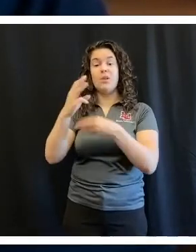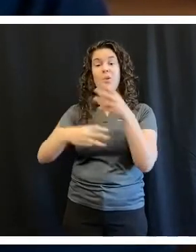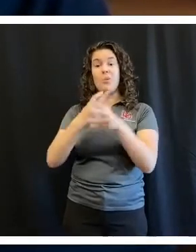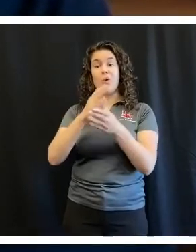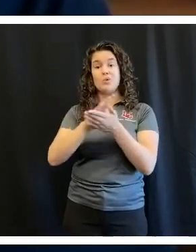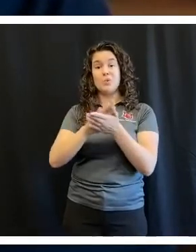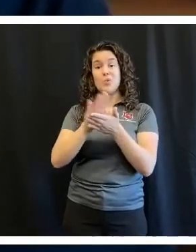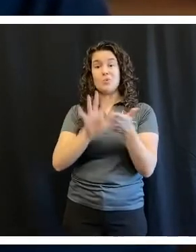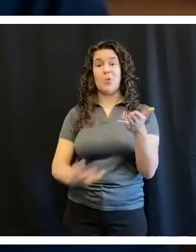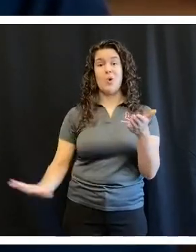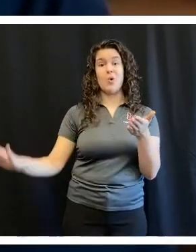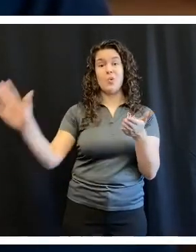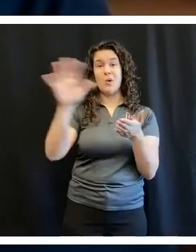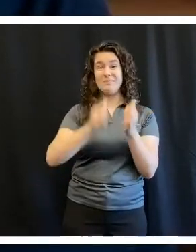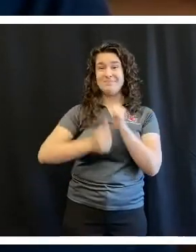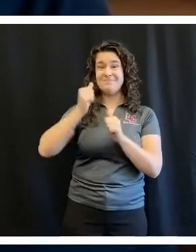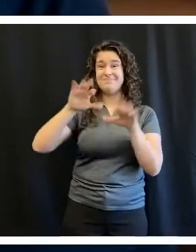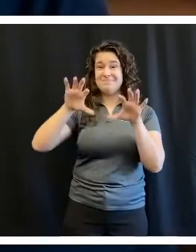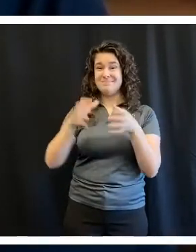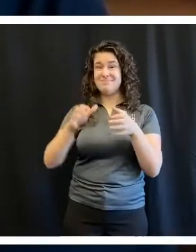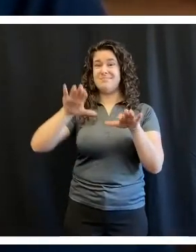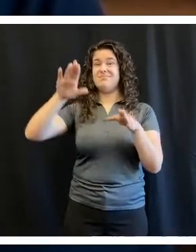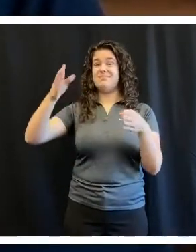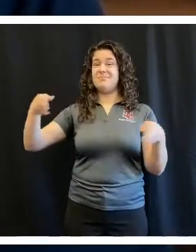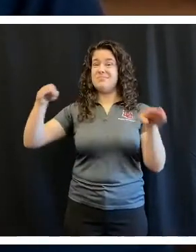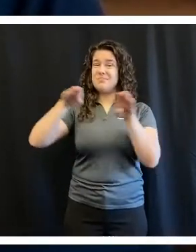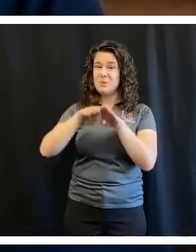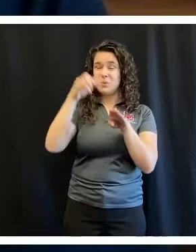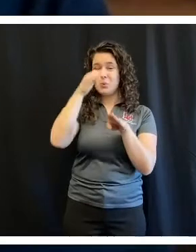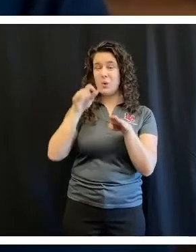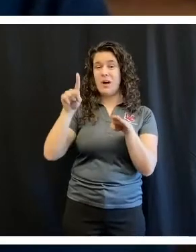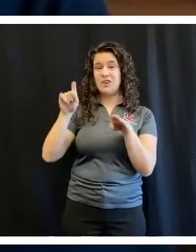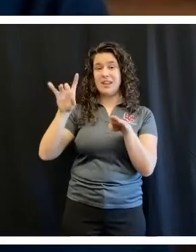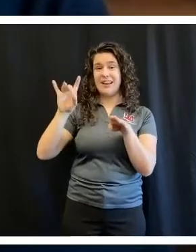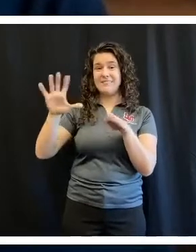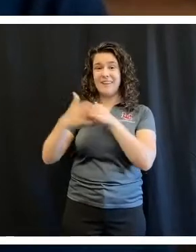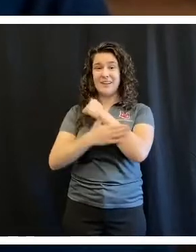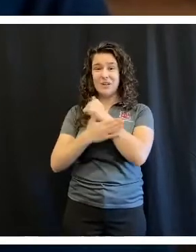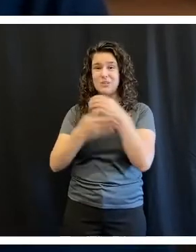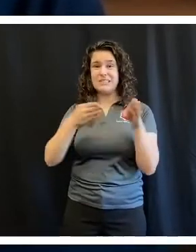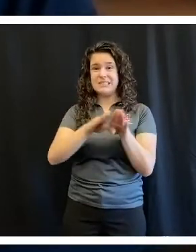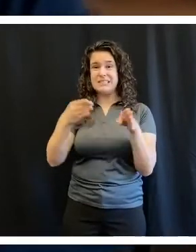We've got school closures now in 185 different countries. The latest number I saw come through UNESCO,